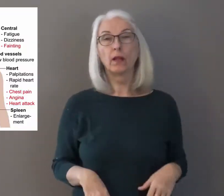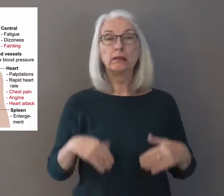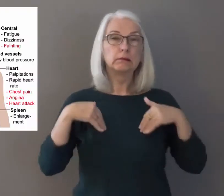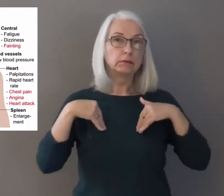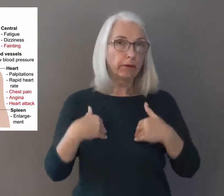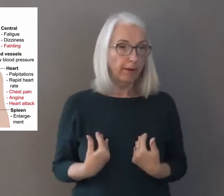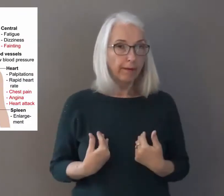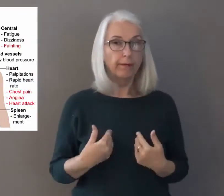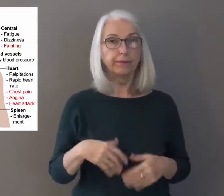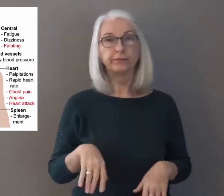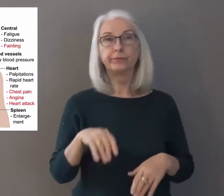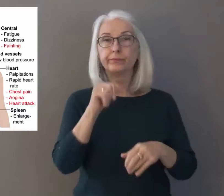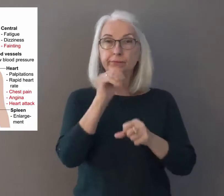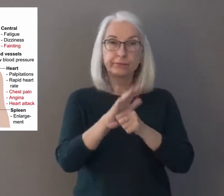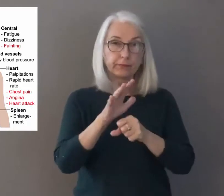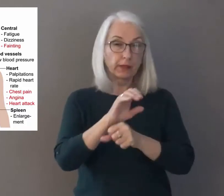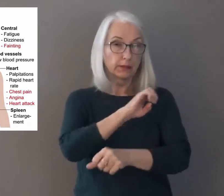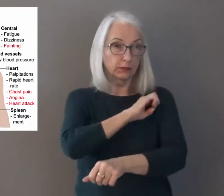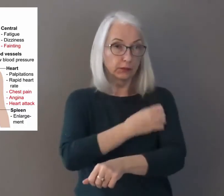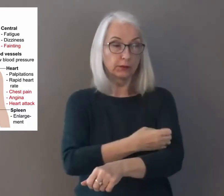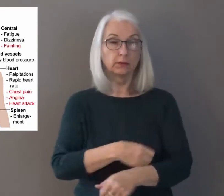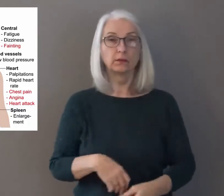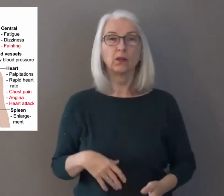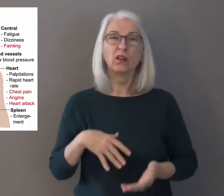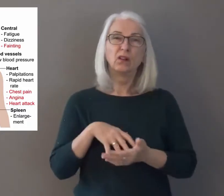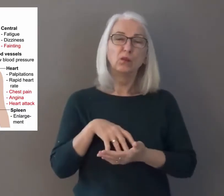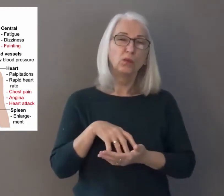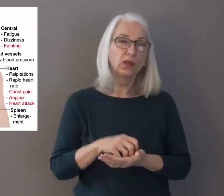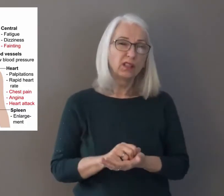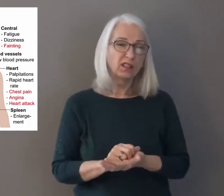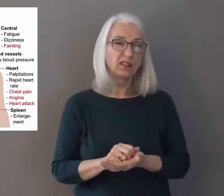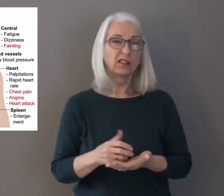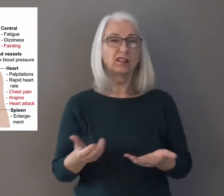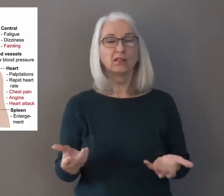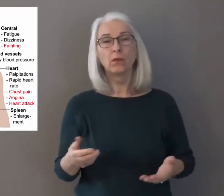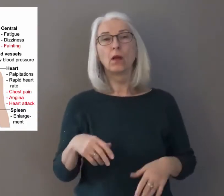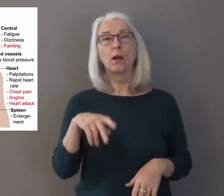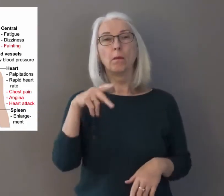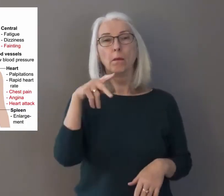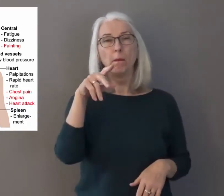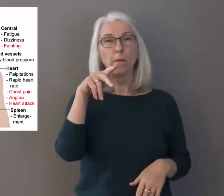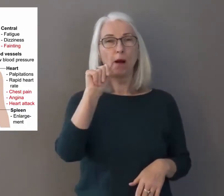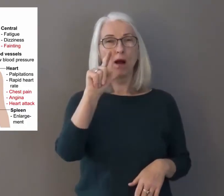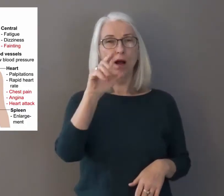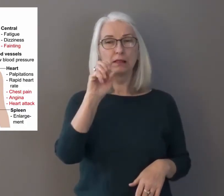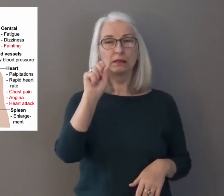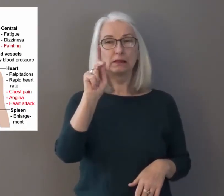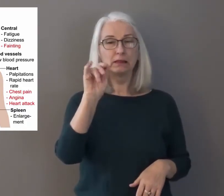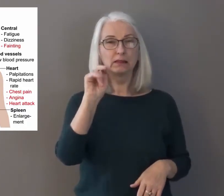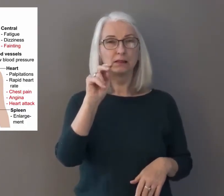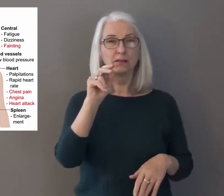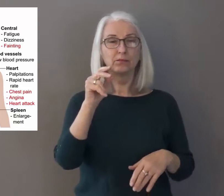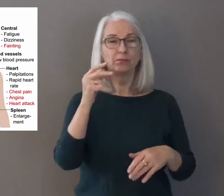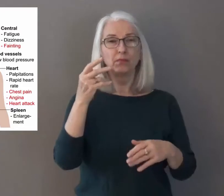Tiredness or lack of energy Weakness Pale skin